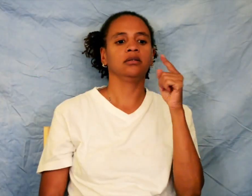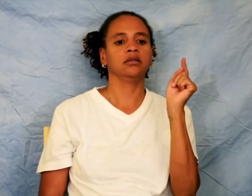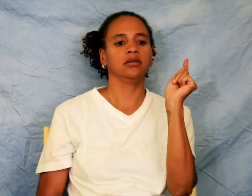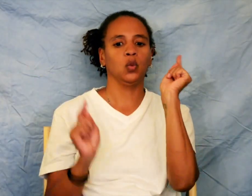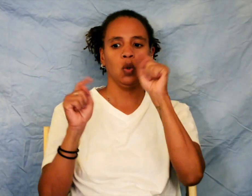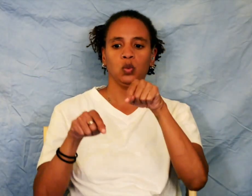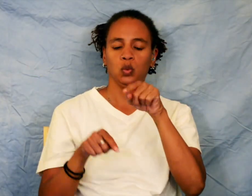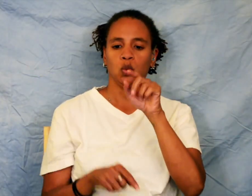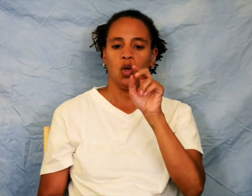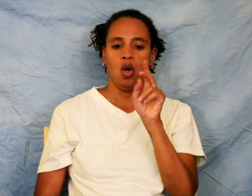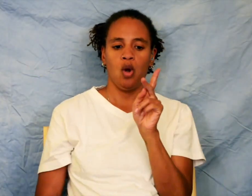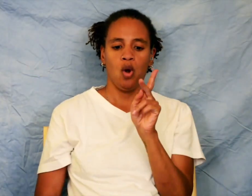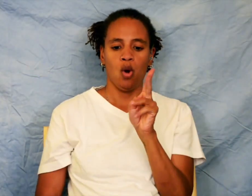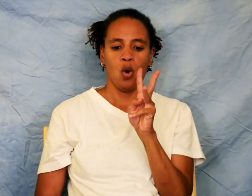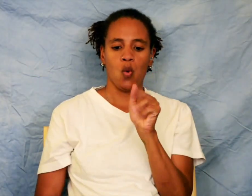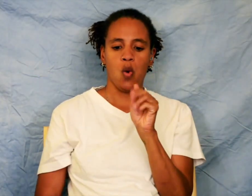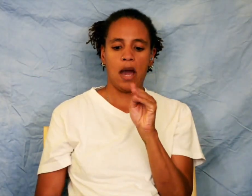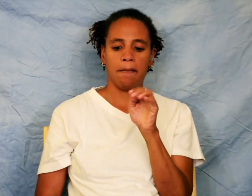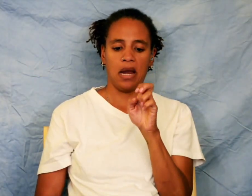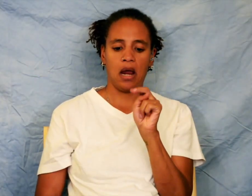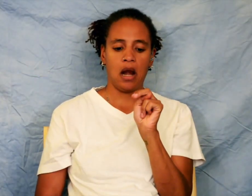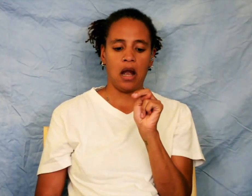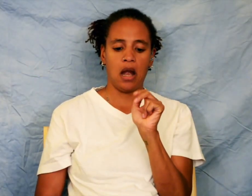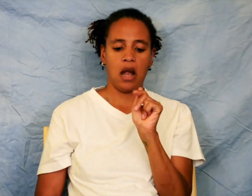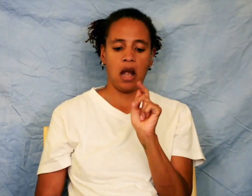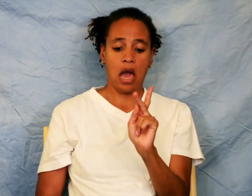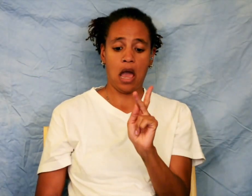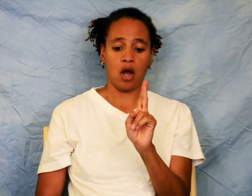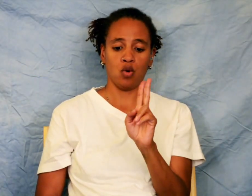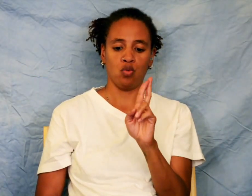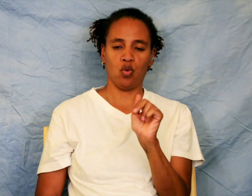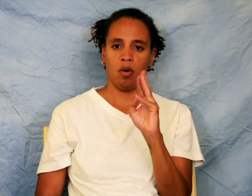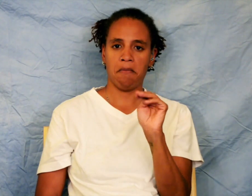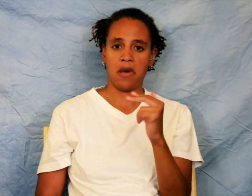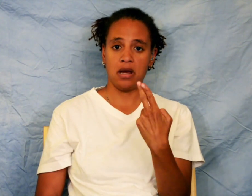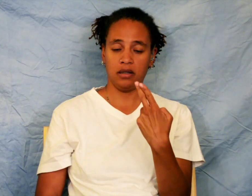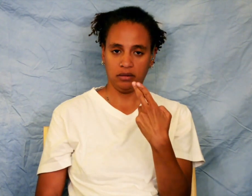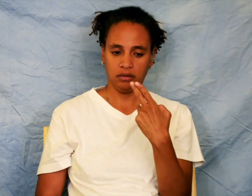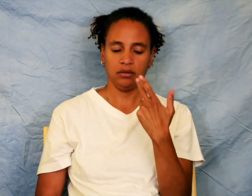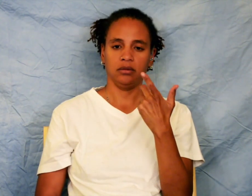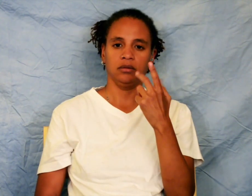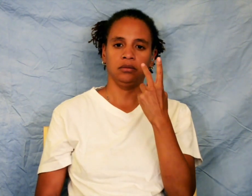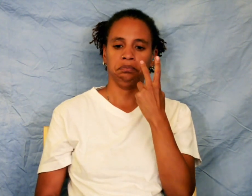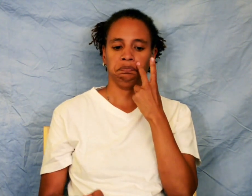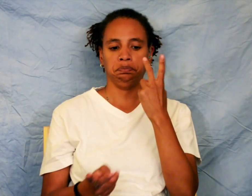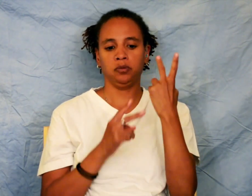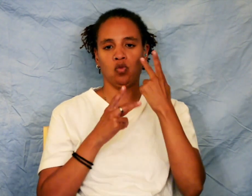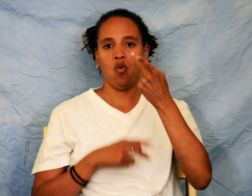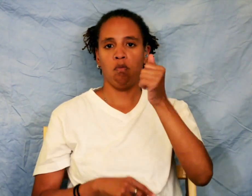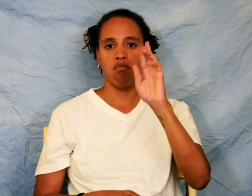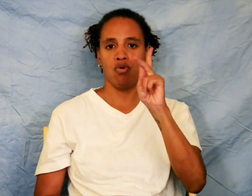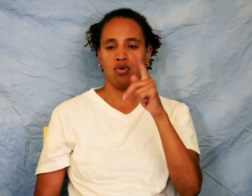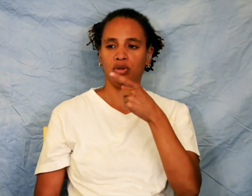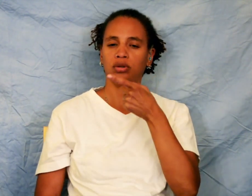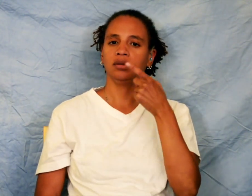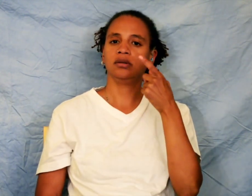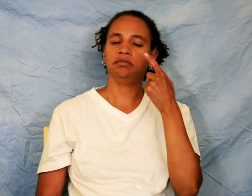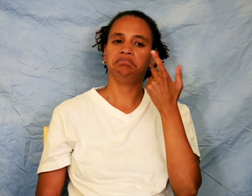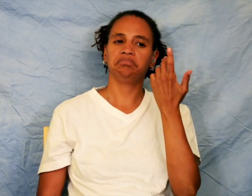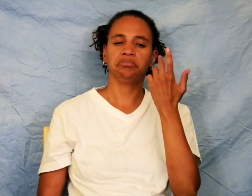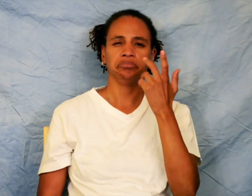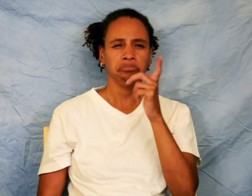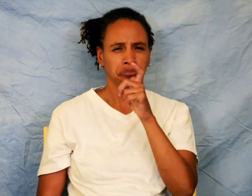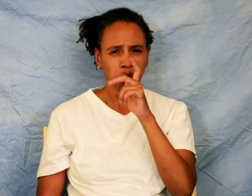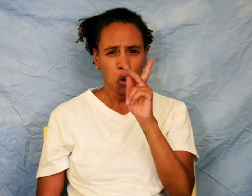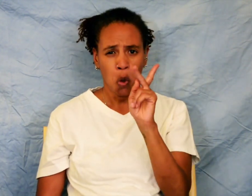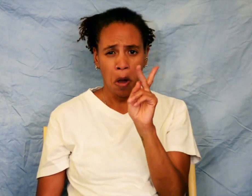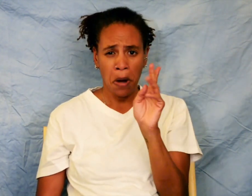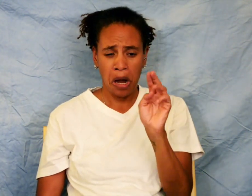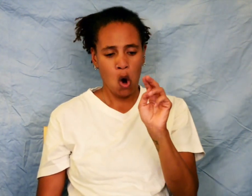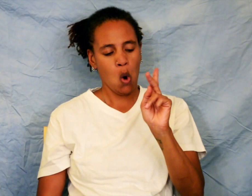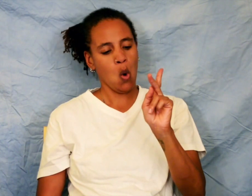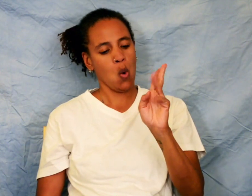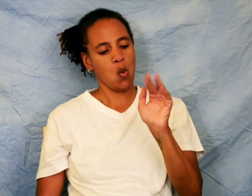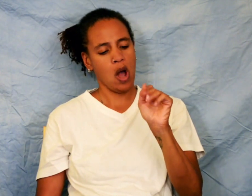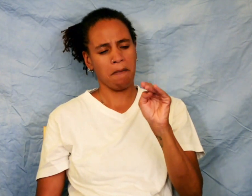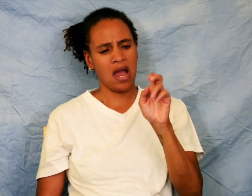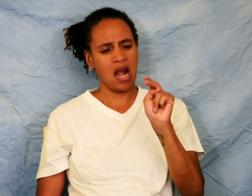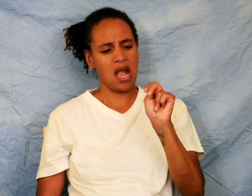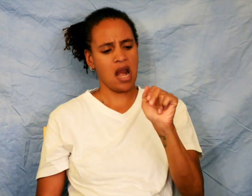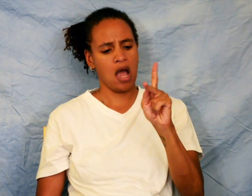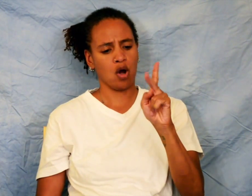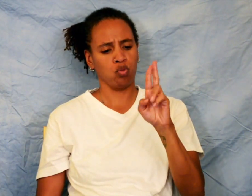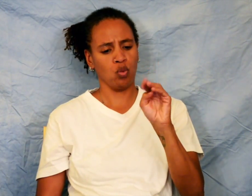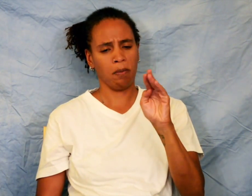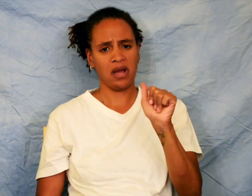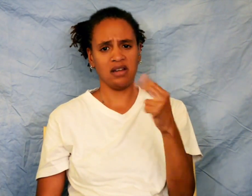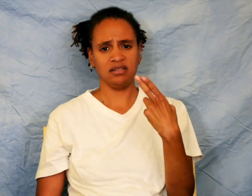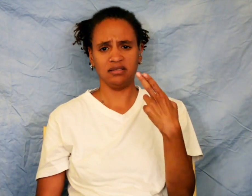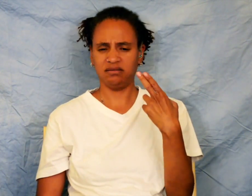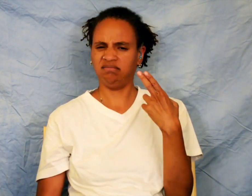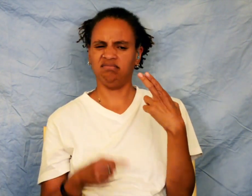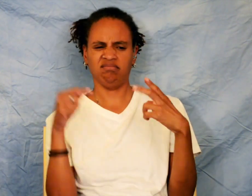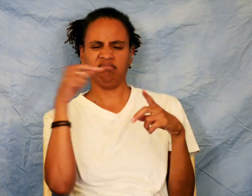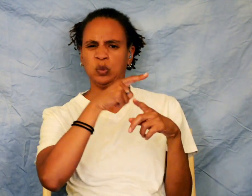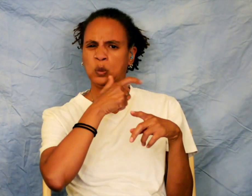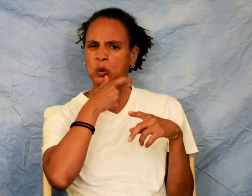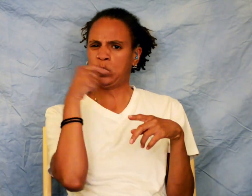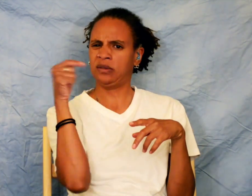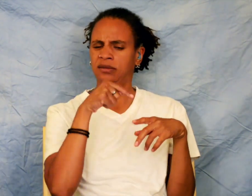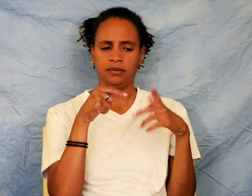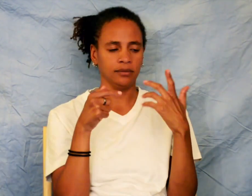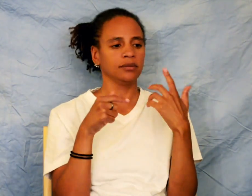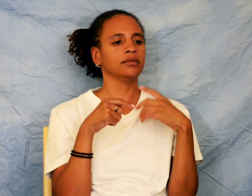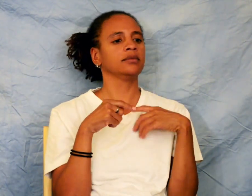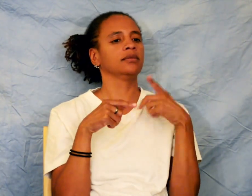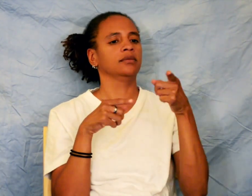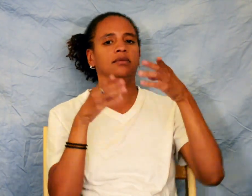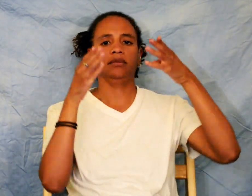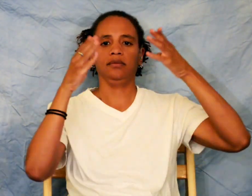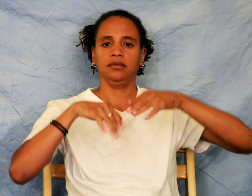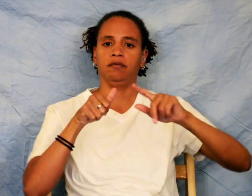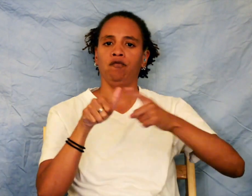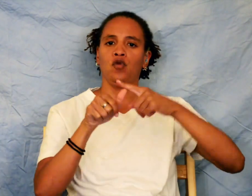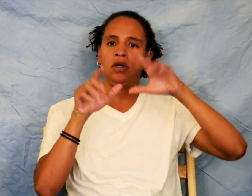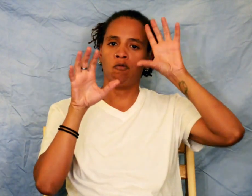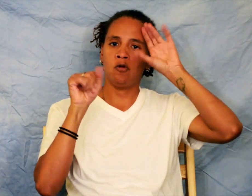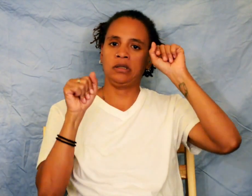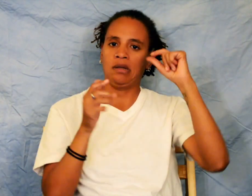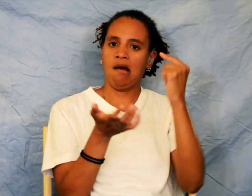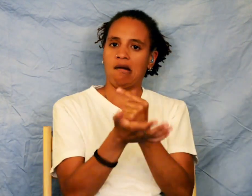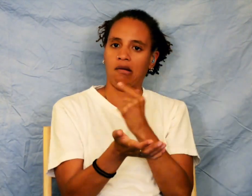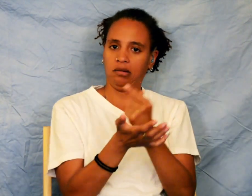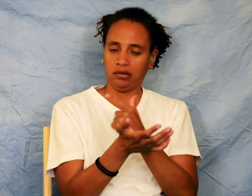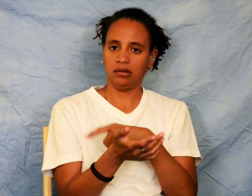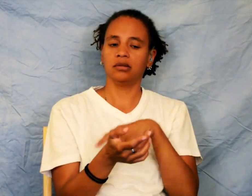From there, we went to Kwame Nkrumah Park. Kwame Nkrumah was the first President of Ghana